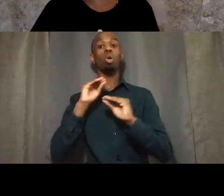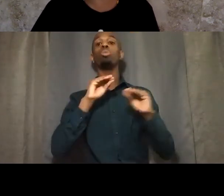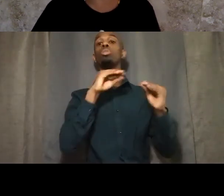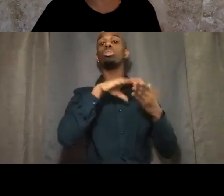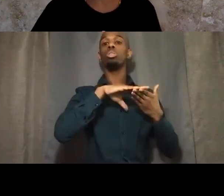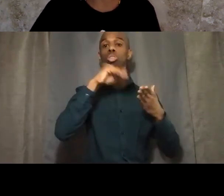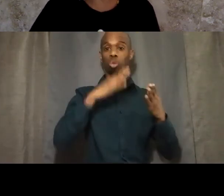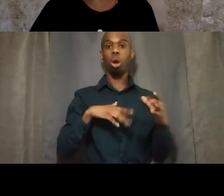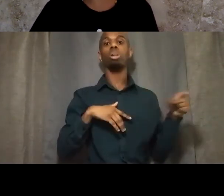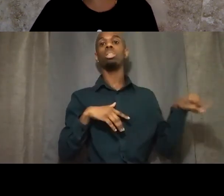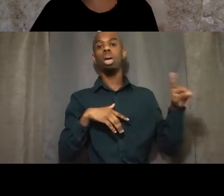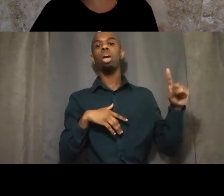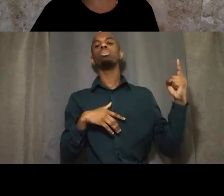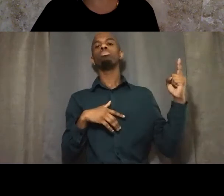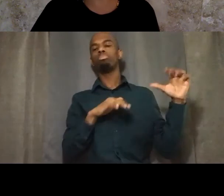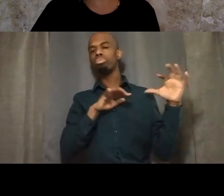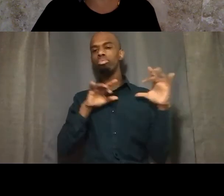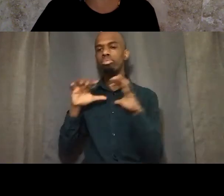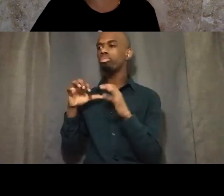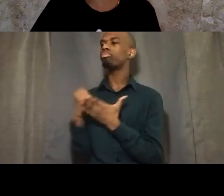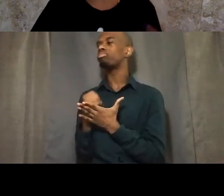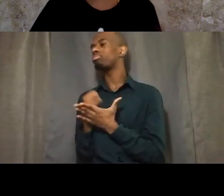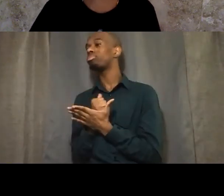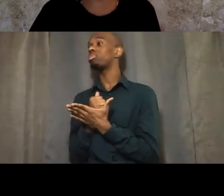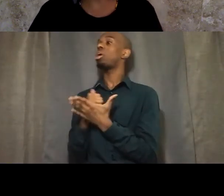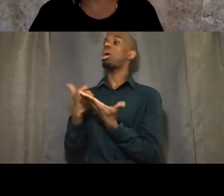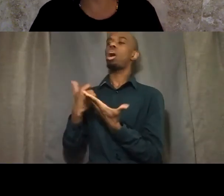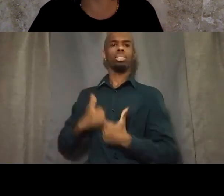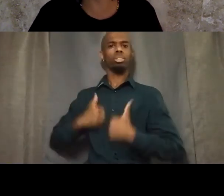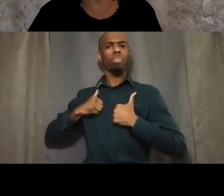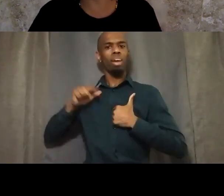of people, but also gain some standing in the community